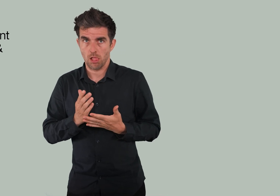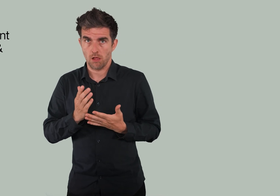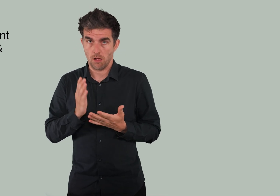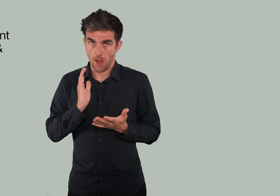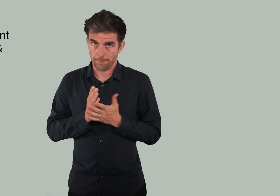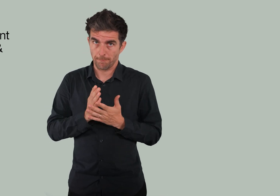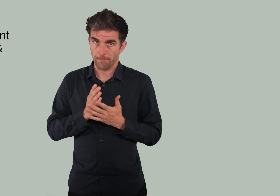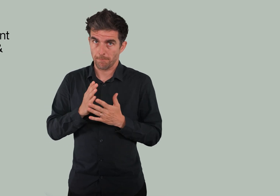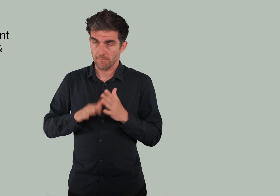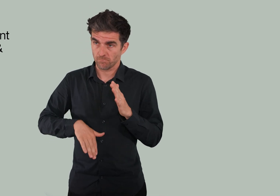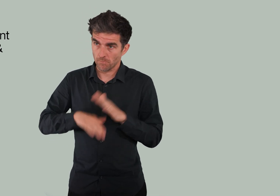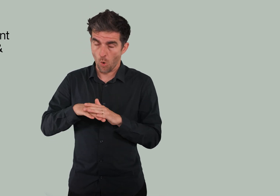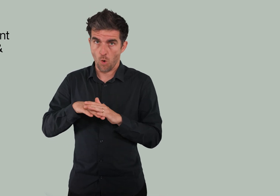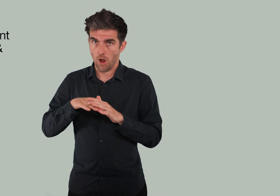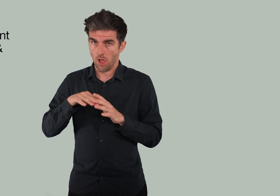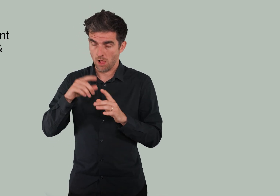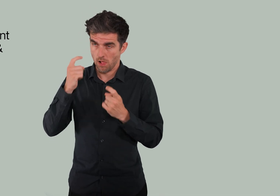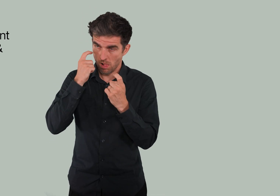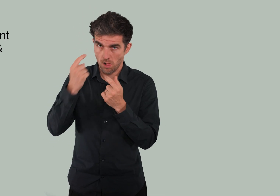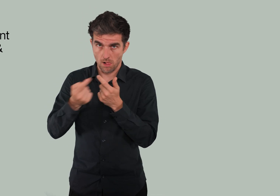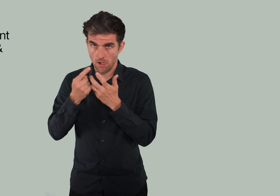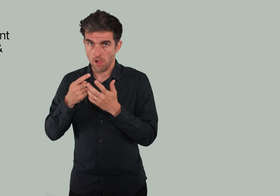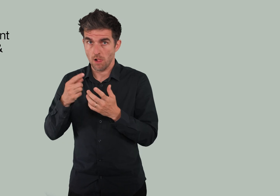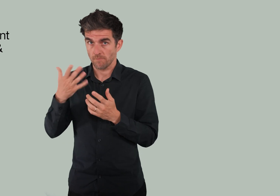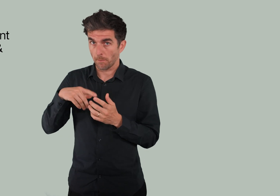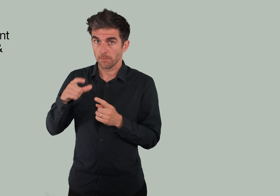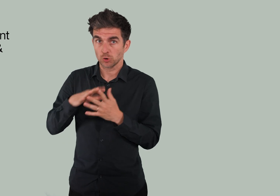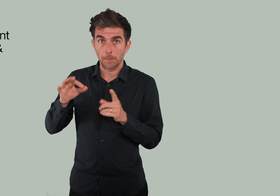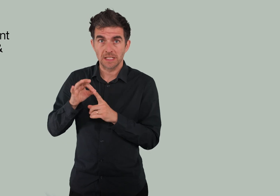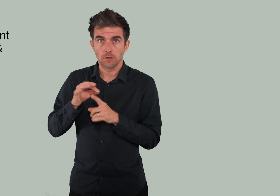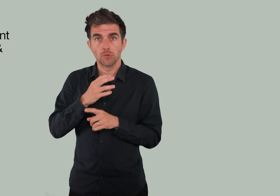application has been fully reconsidered by DWP, with some